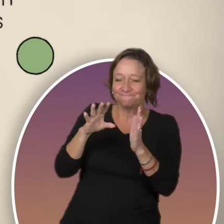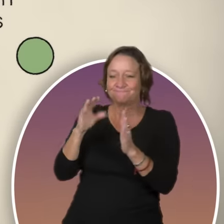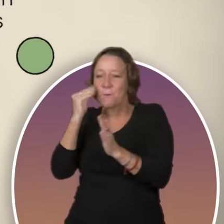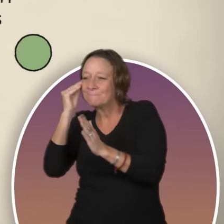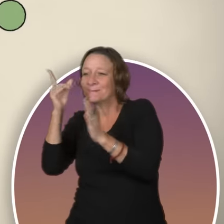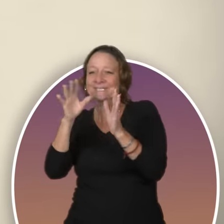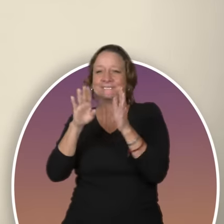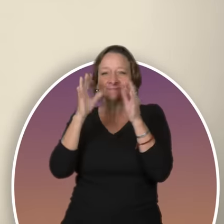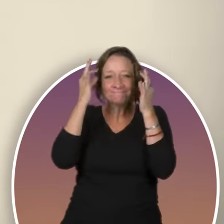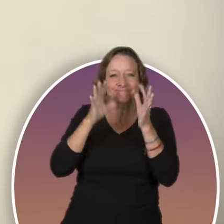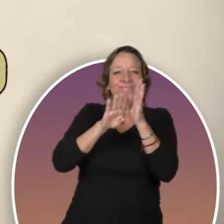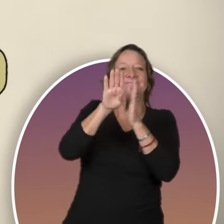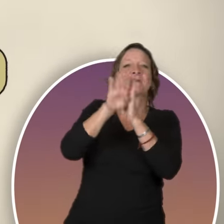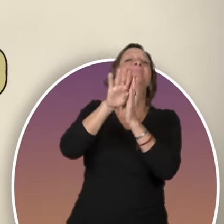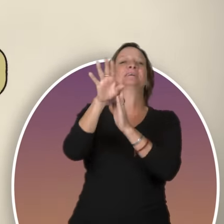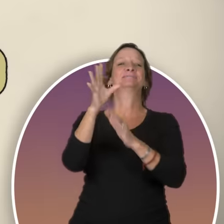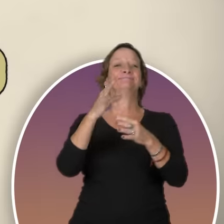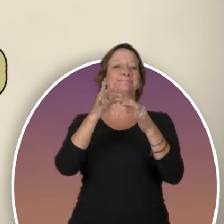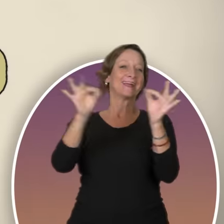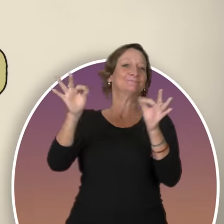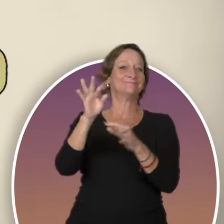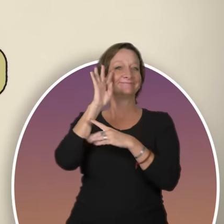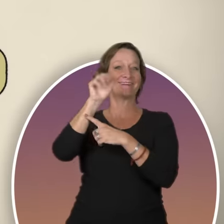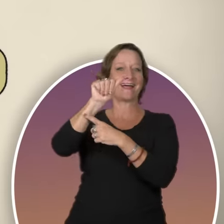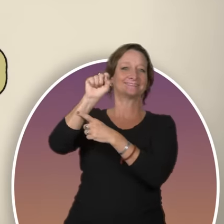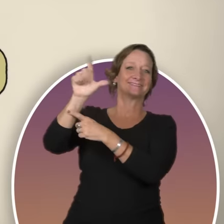or in their own communities to create American Sign Language or ASL.